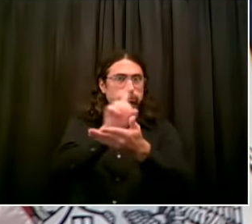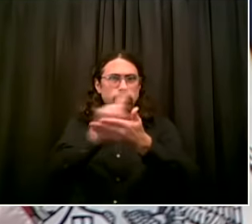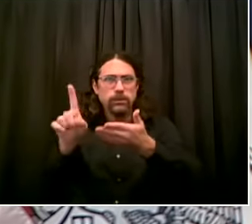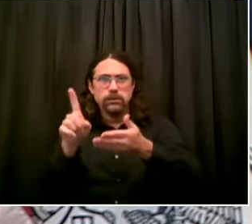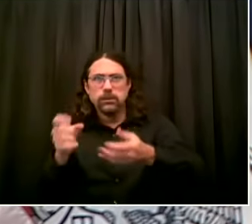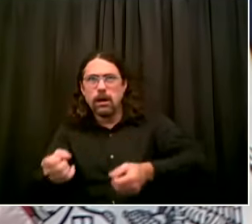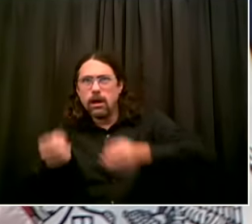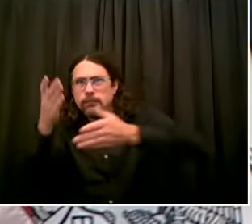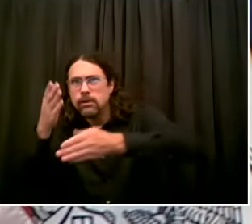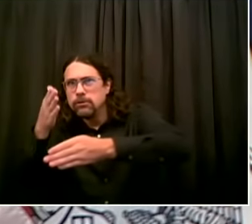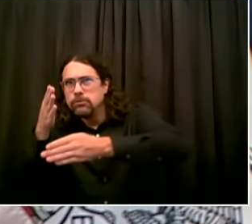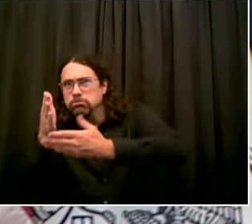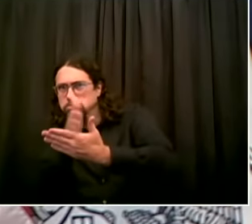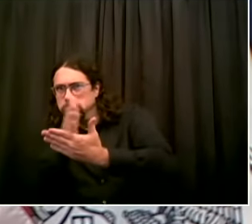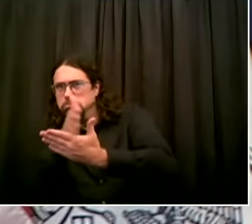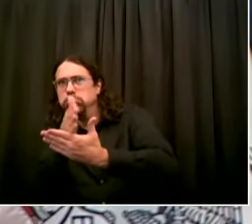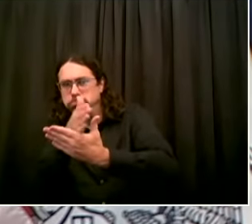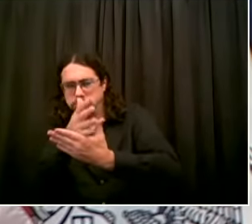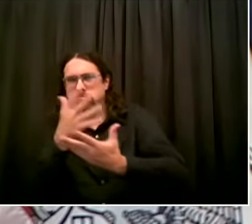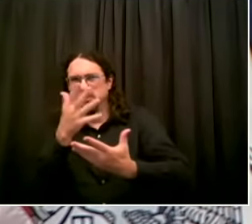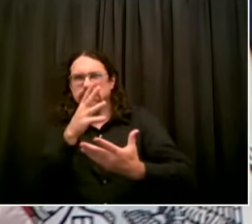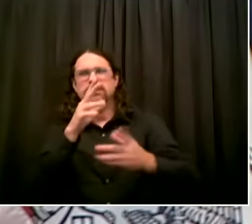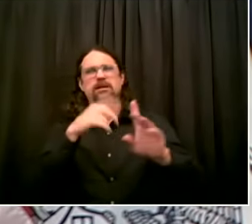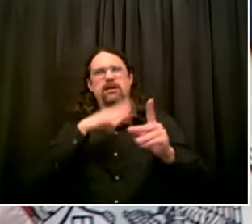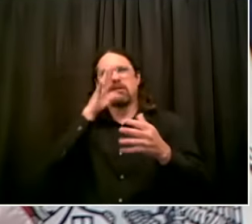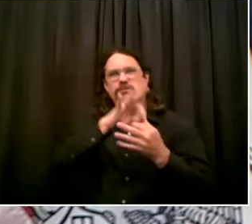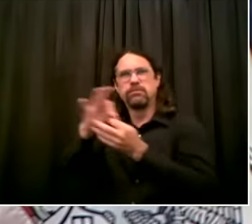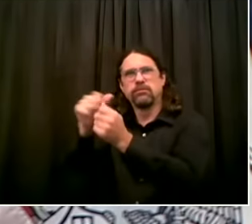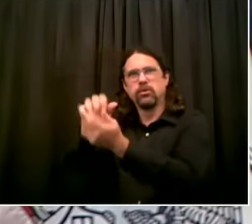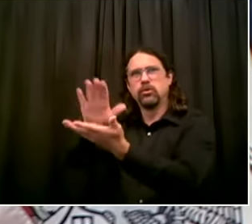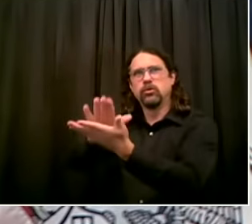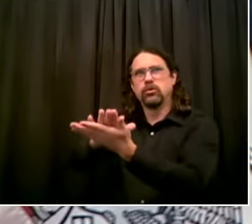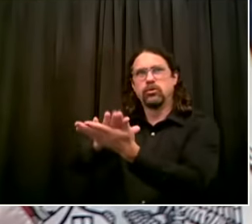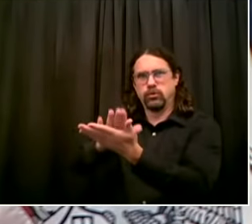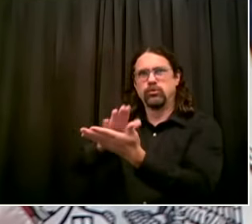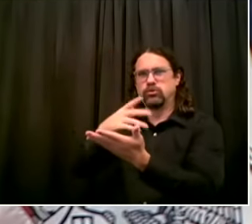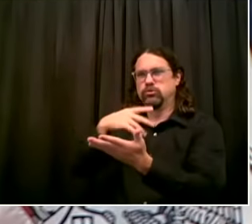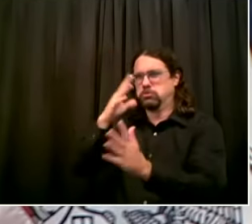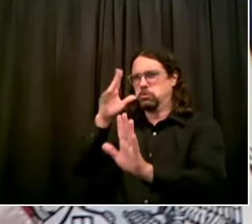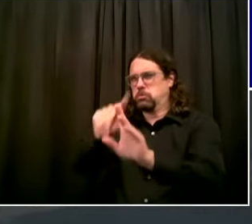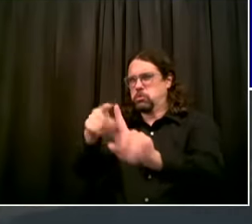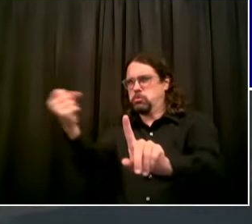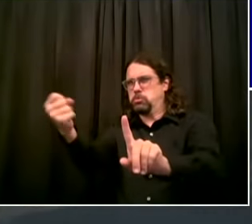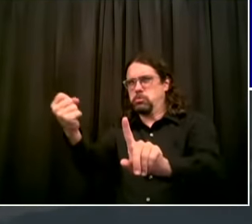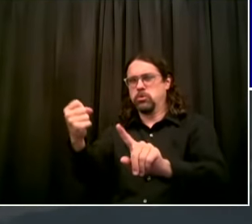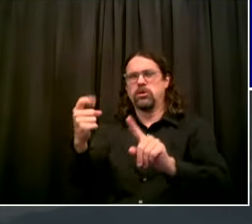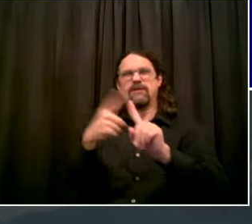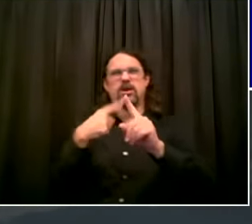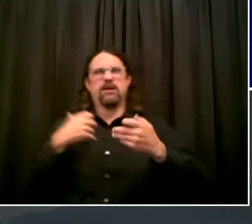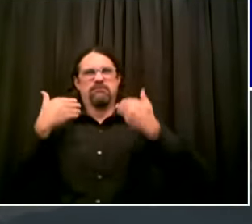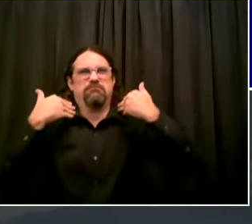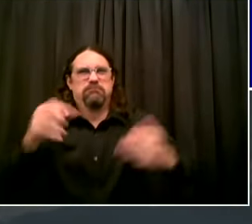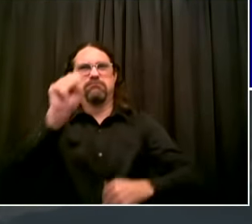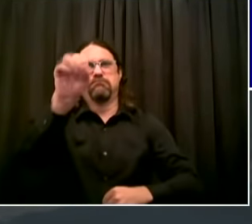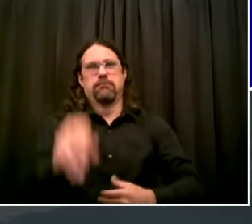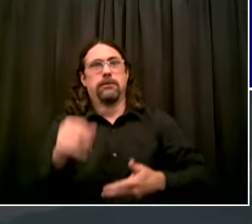THE COMMUNITY WORKING WITH THE TEST AND TRACE CORPS AND THE CITY GOVERNMENT TO BEAT BACK AN